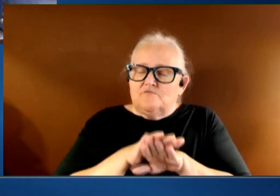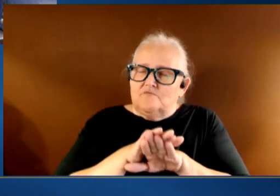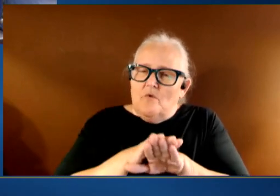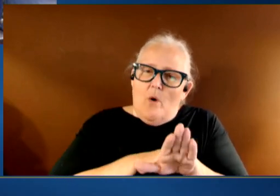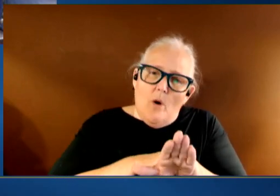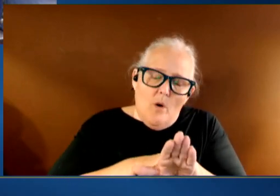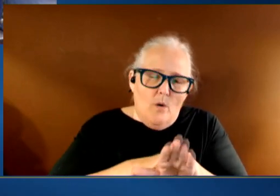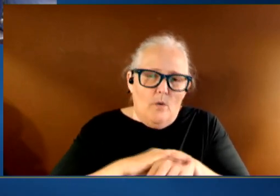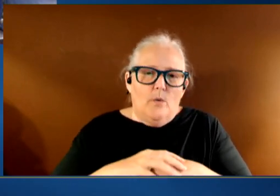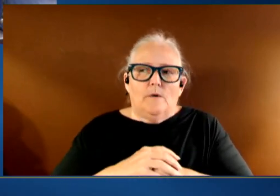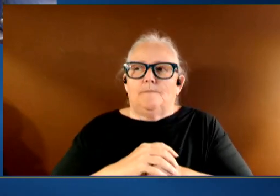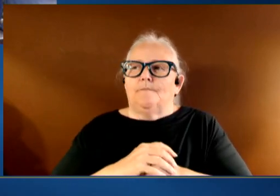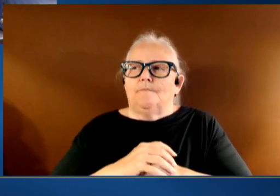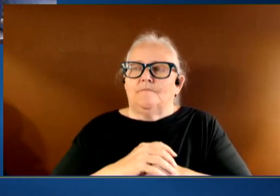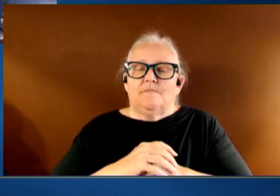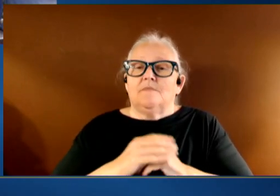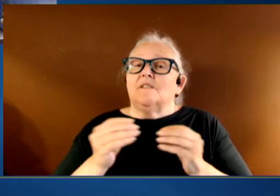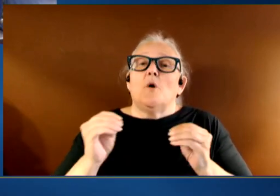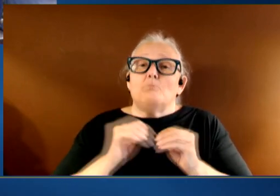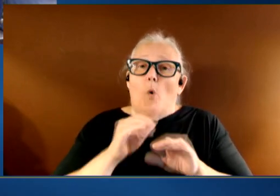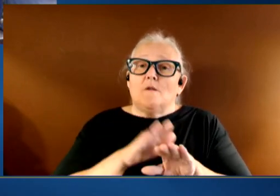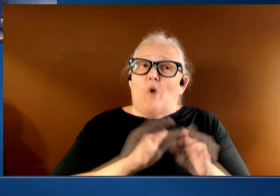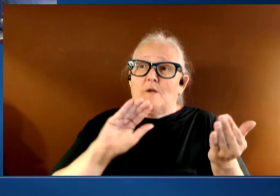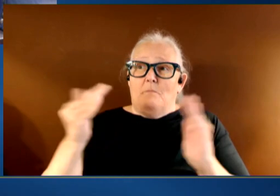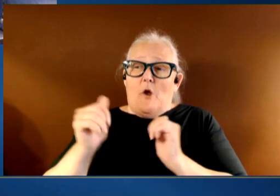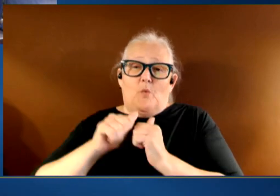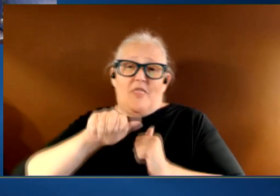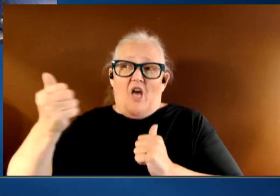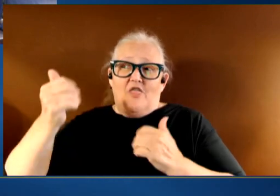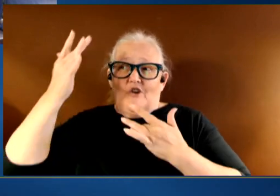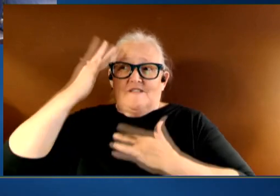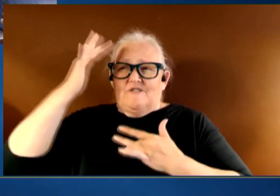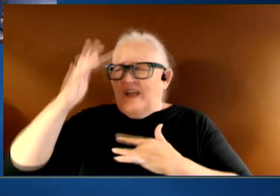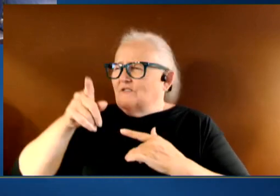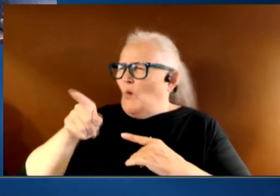much slower than for other diseases in which there are far fewer patients affected in the U.S., such